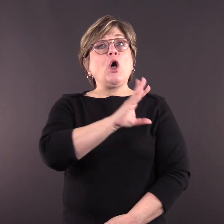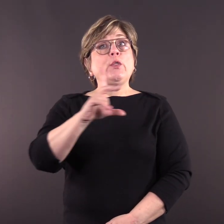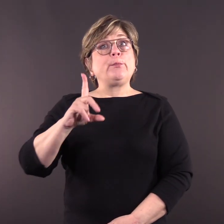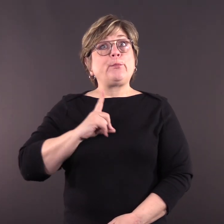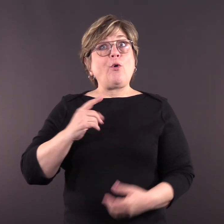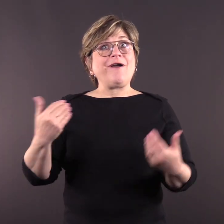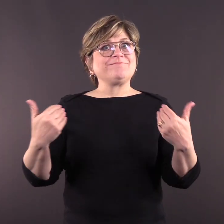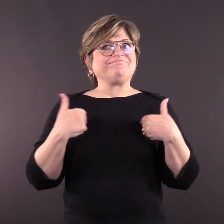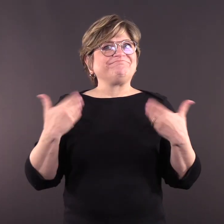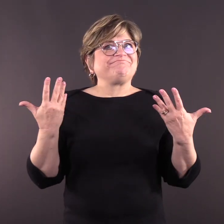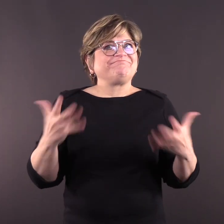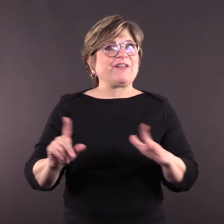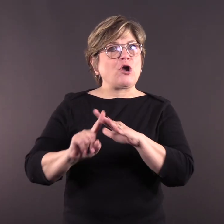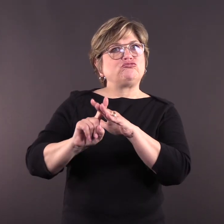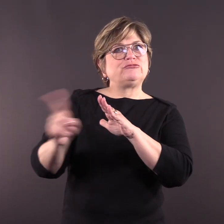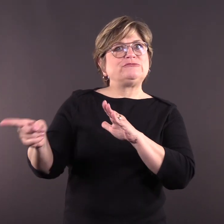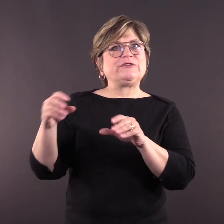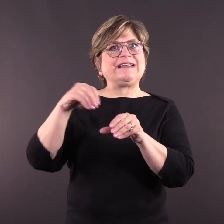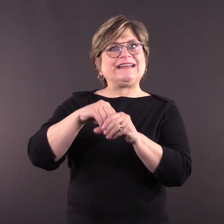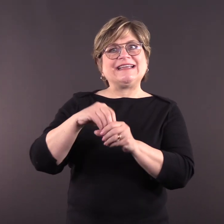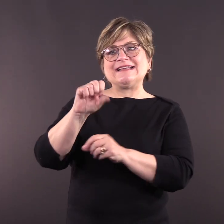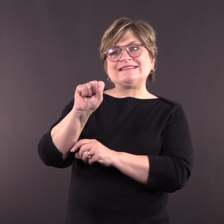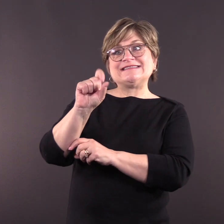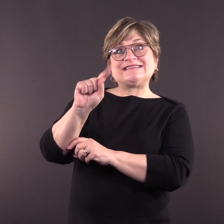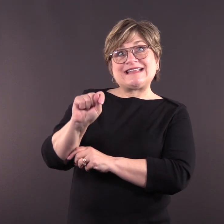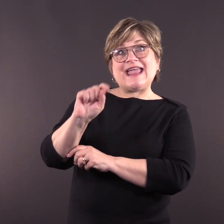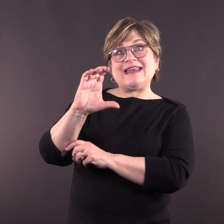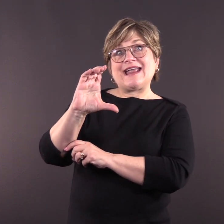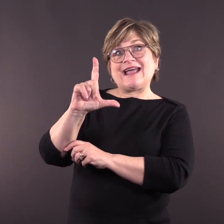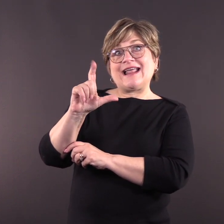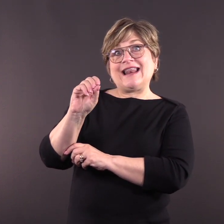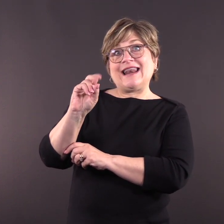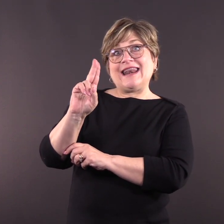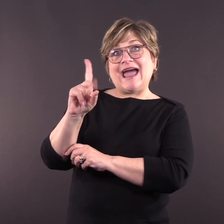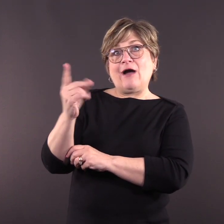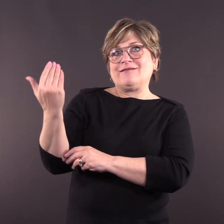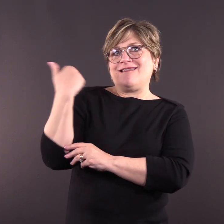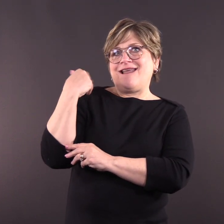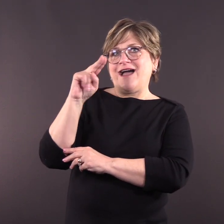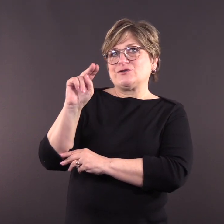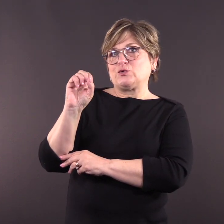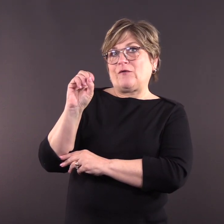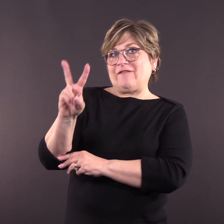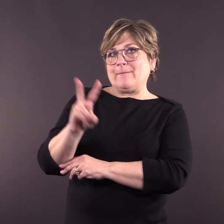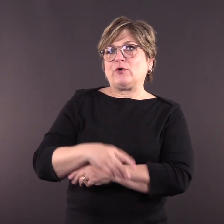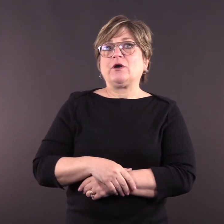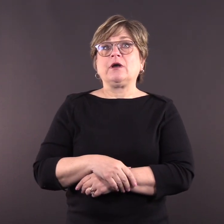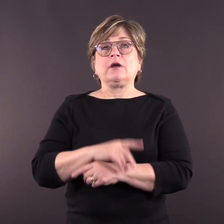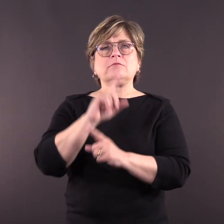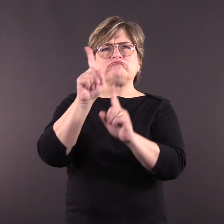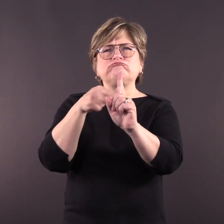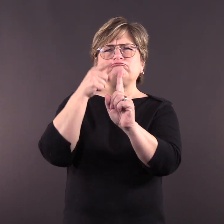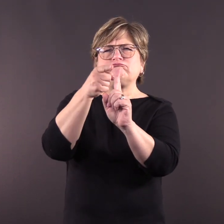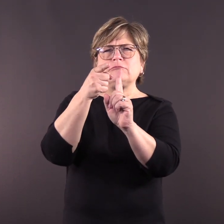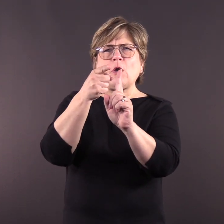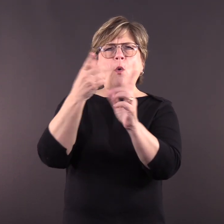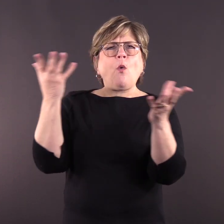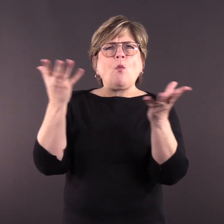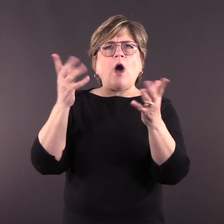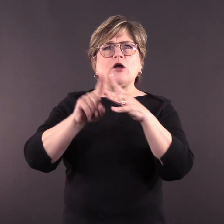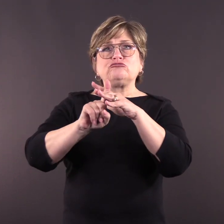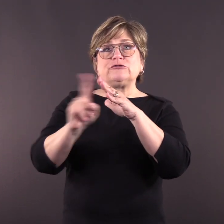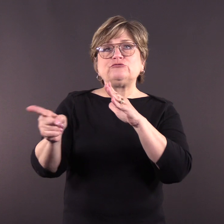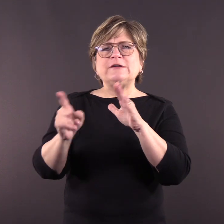The Board had a retreat in St. Cloud last November. The main goal for the